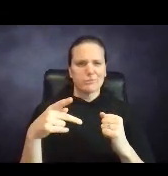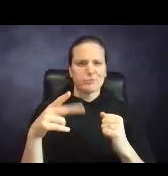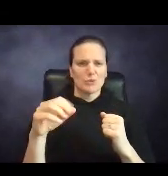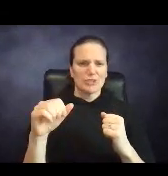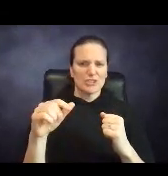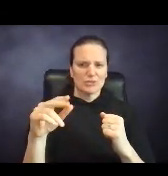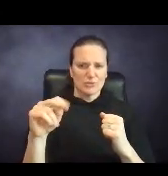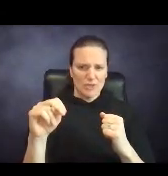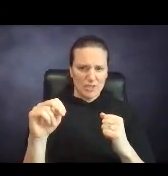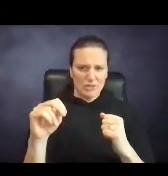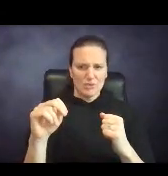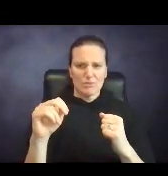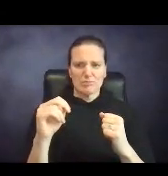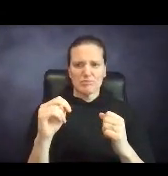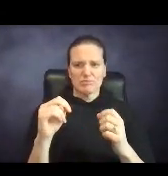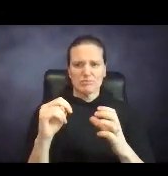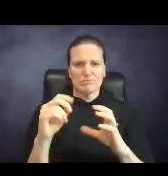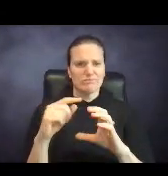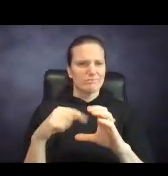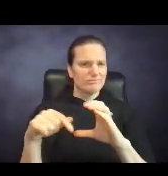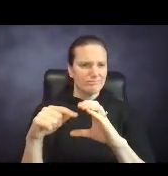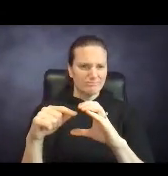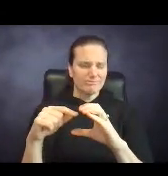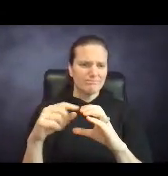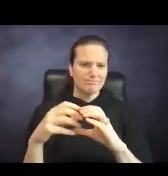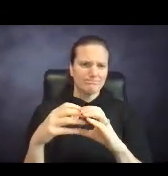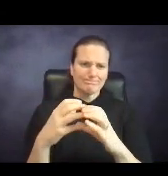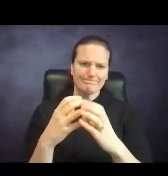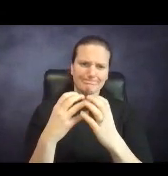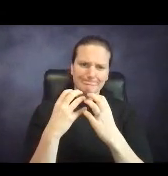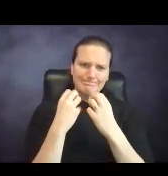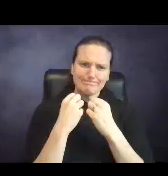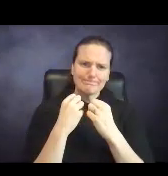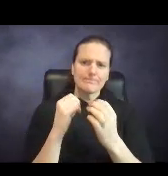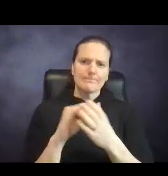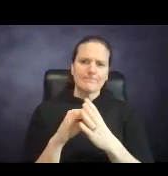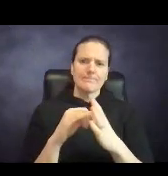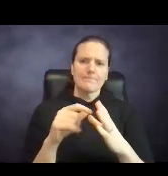progesterone rich corpus lium. And that is what keeps the, the lining